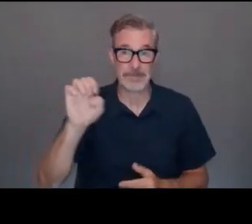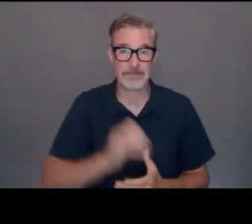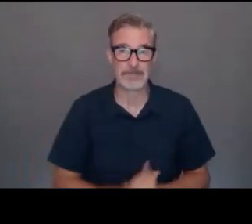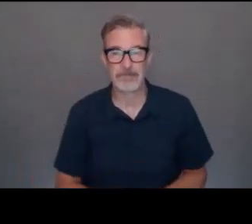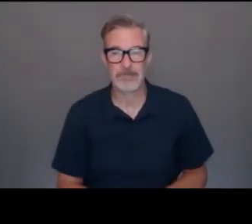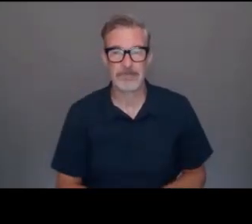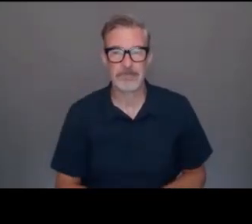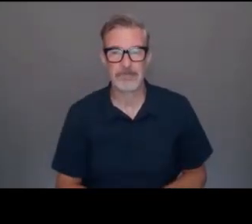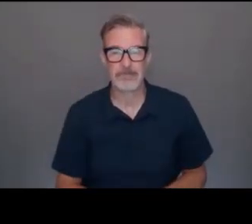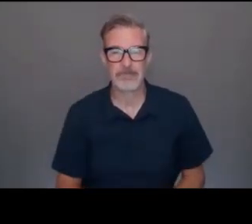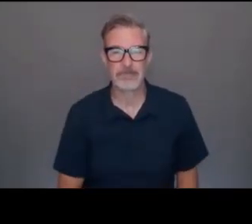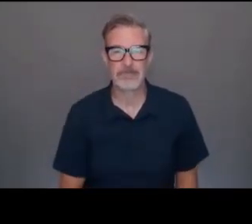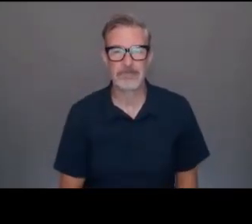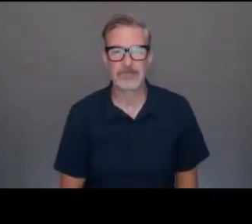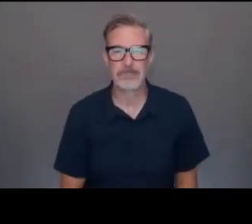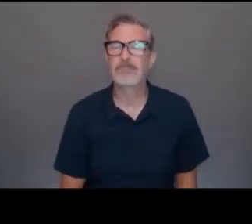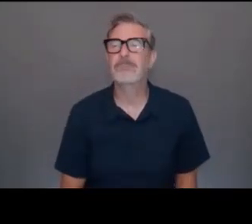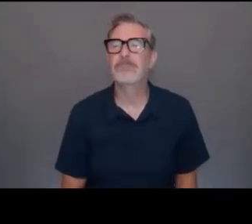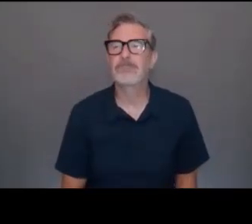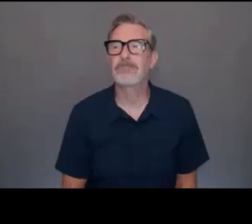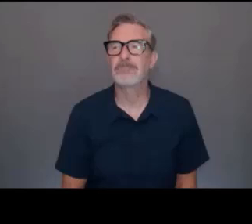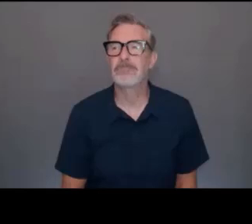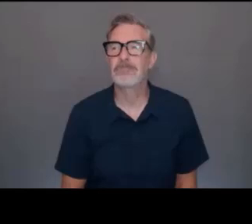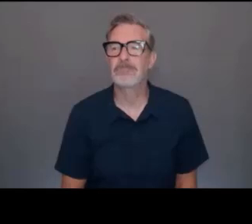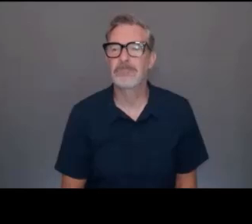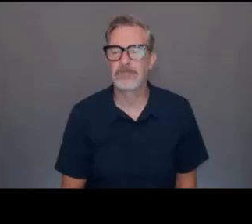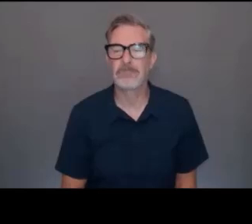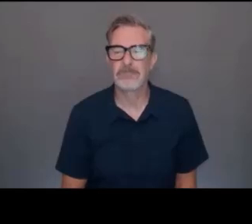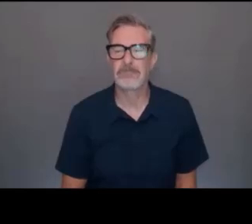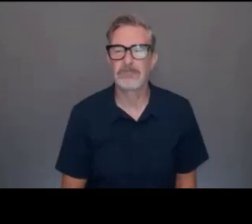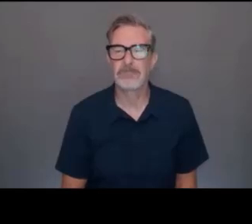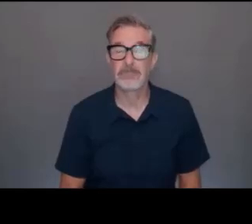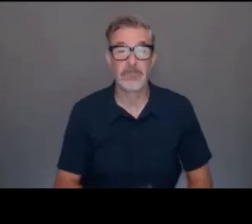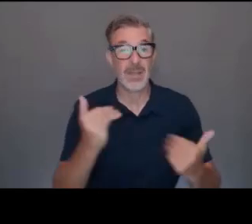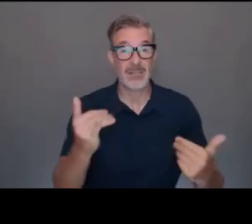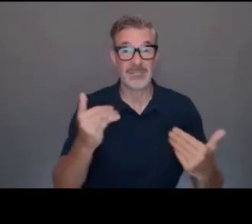So, we will now walk you through a bit of a bird's-eye view of what to expect with